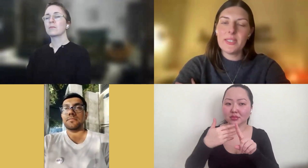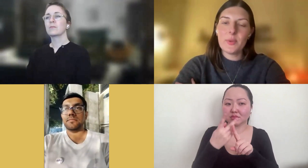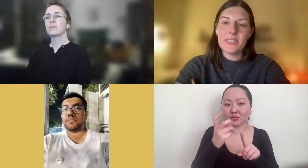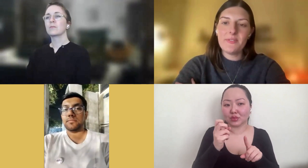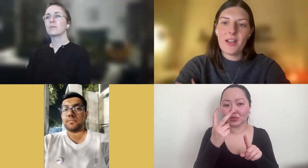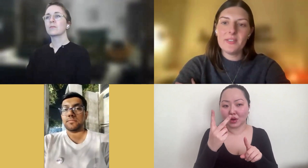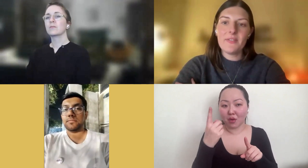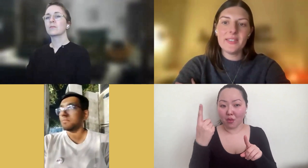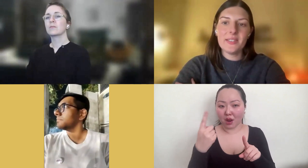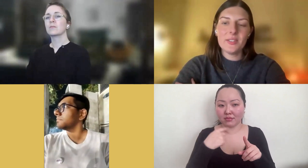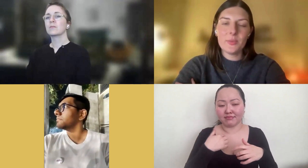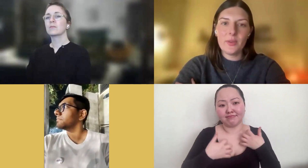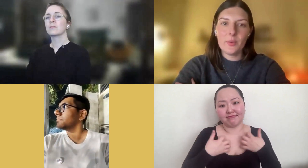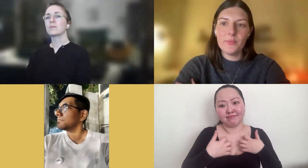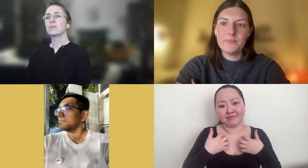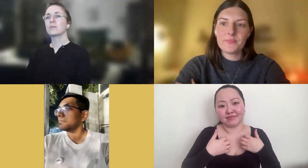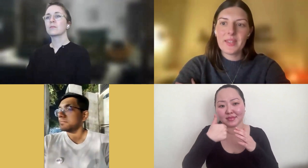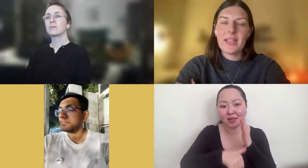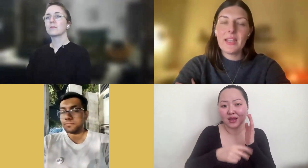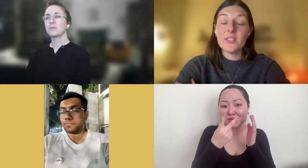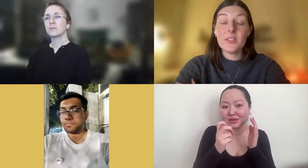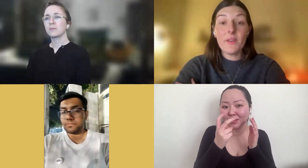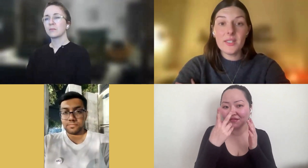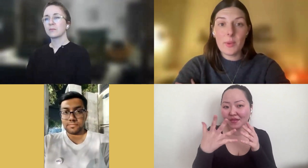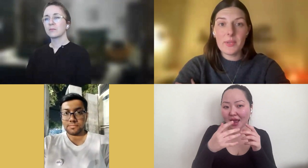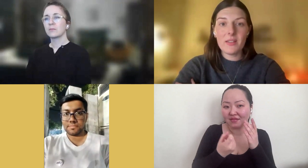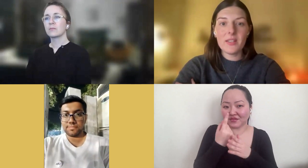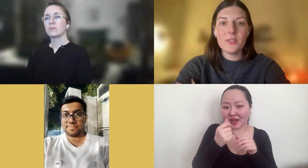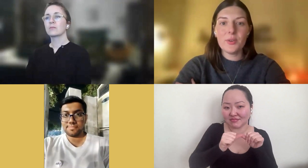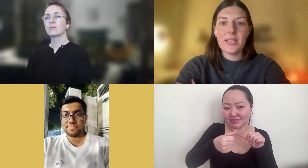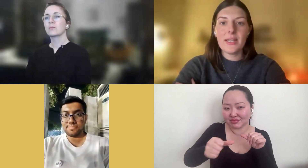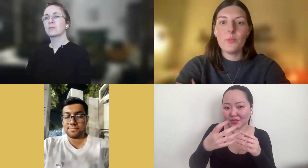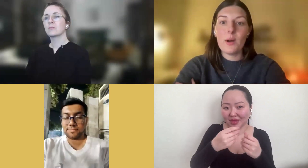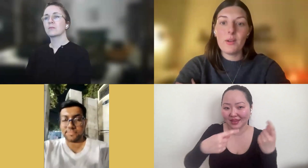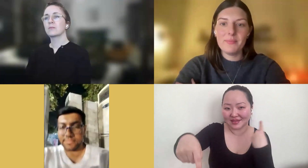start 2025 s event series with you all. If this is the first webinar you are joining,